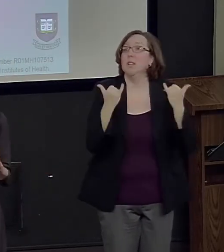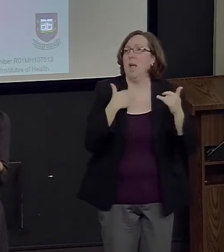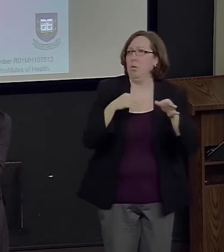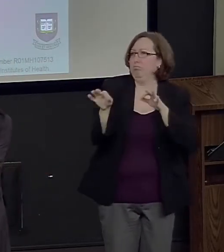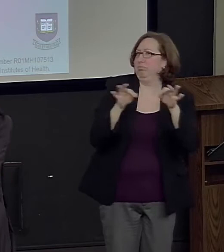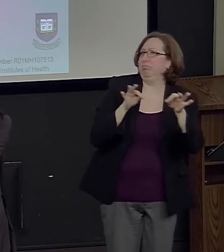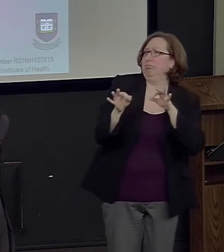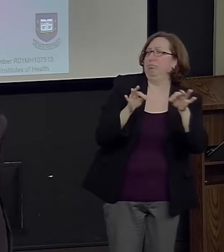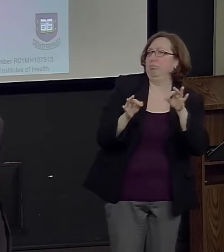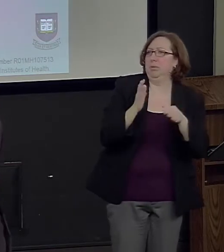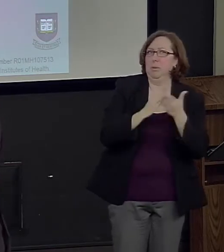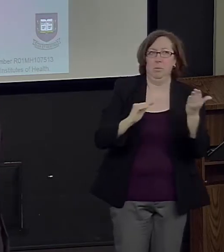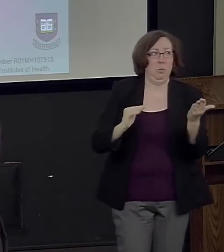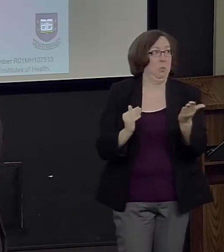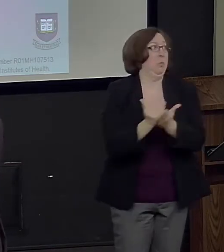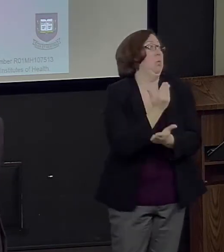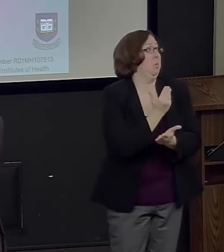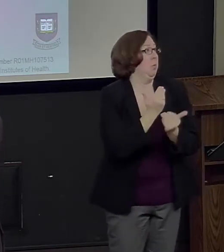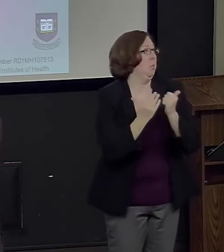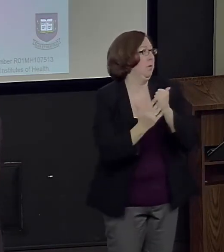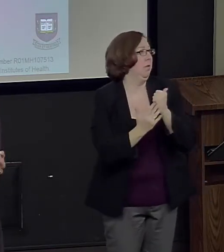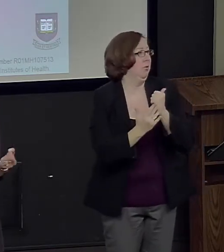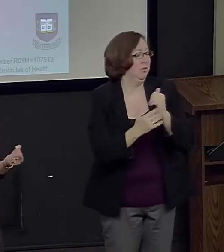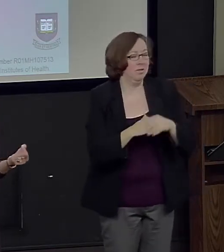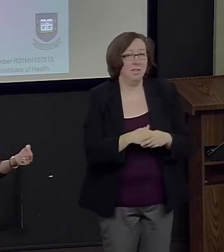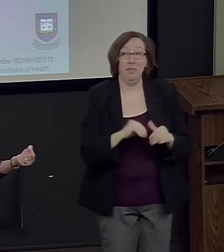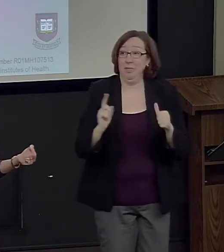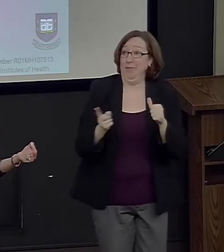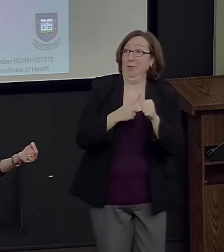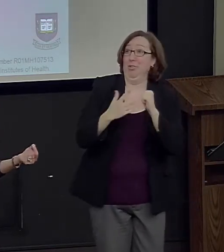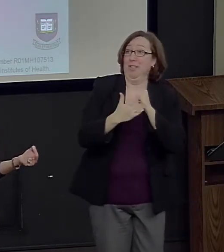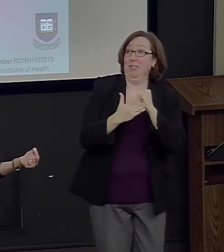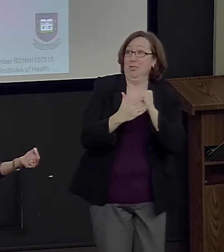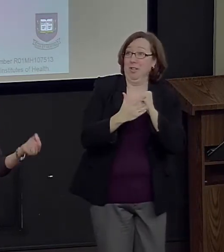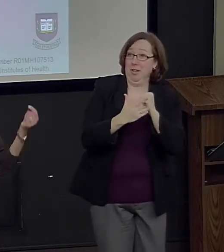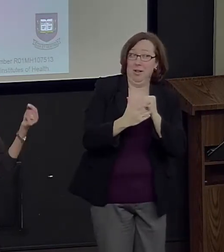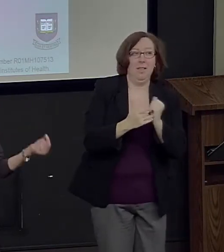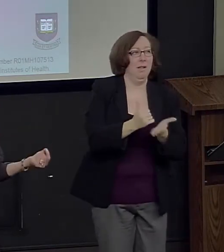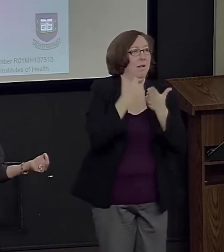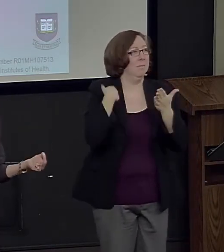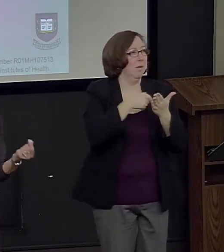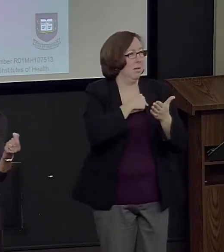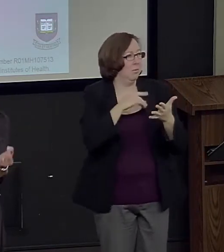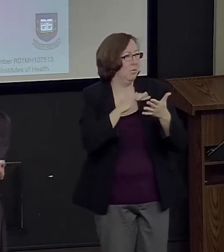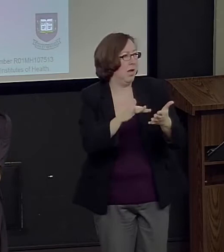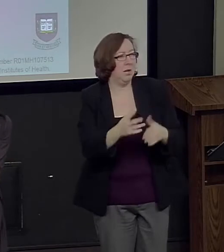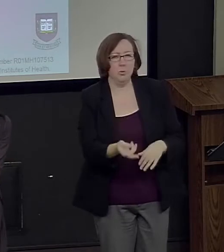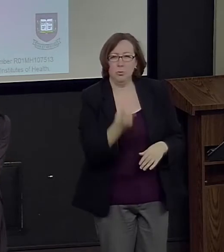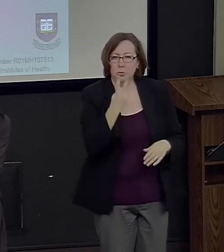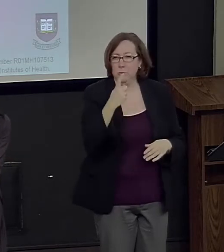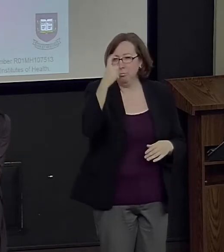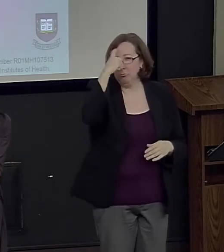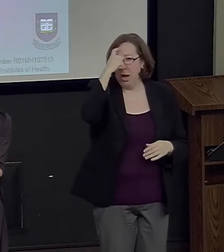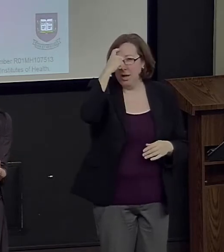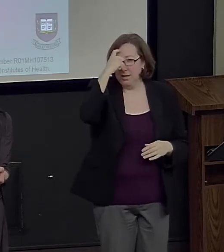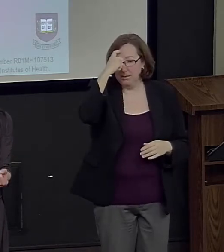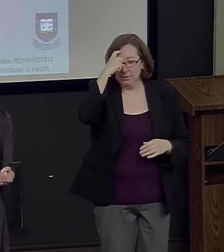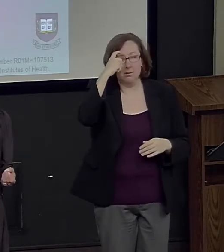in first technology which allows us to study two brains in interactions simultaneously,